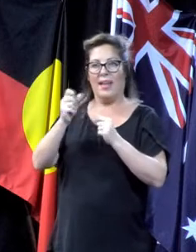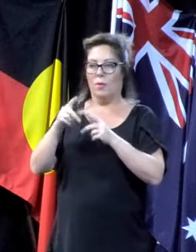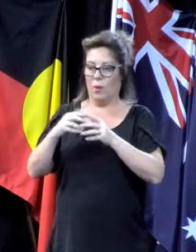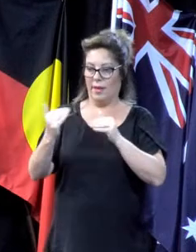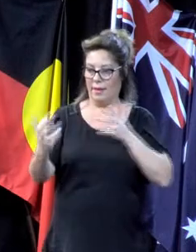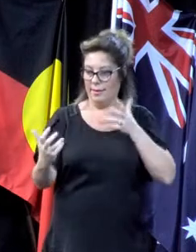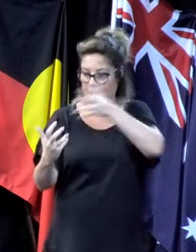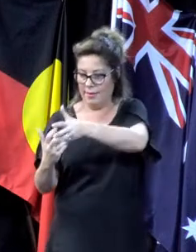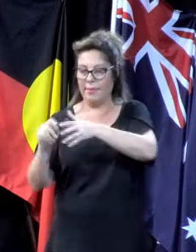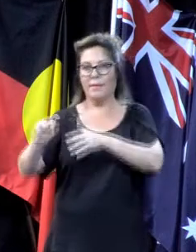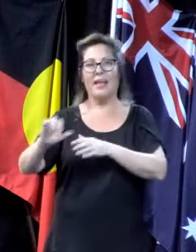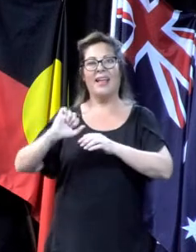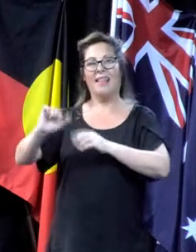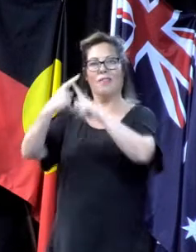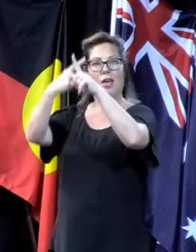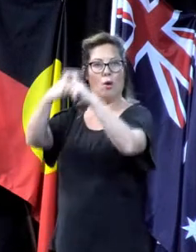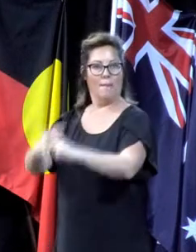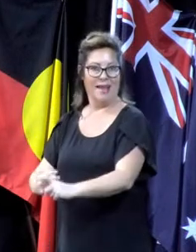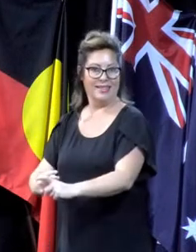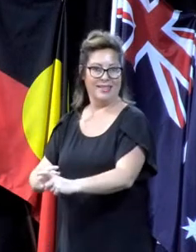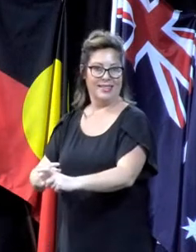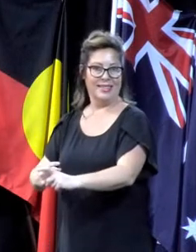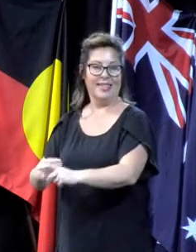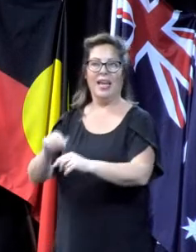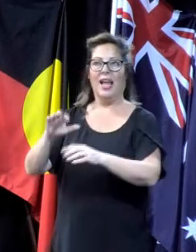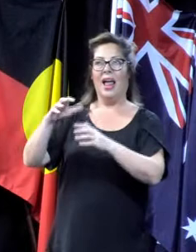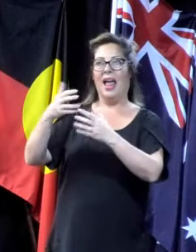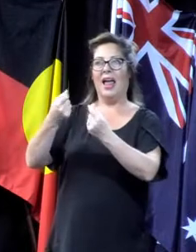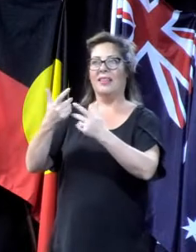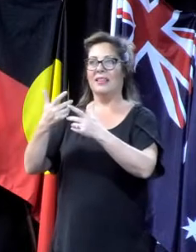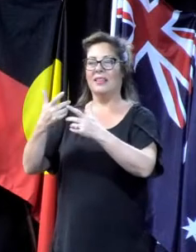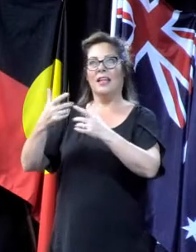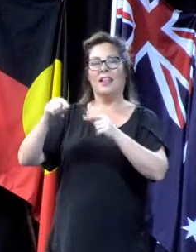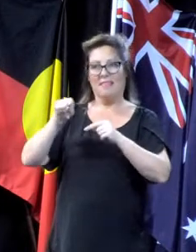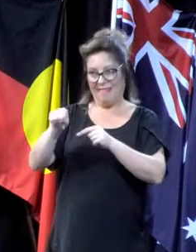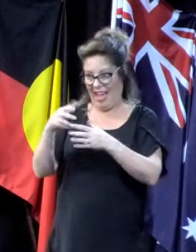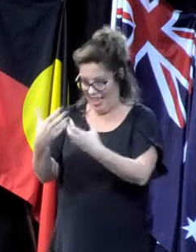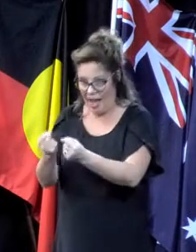for students to enter and participate in that same content together and that he still had a very valuable role